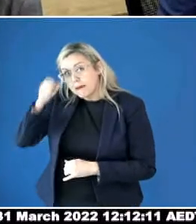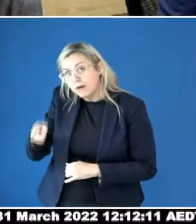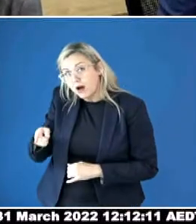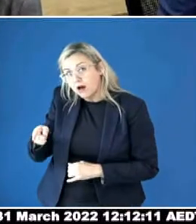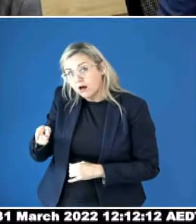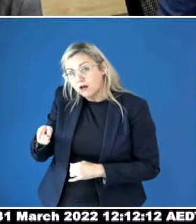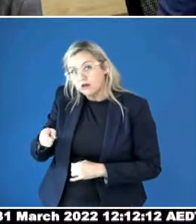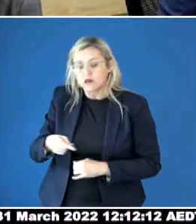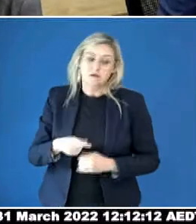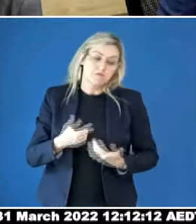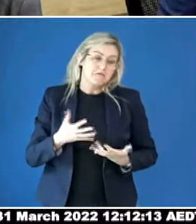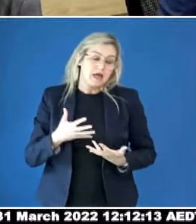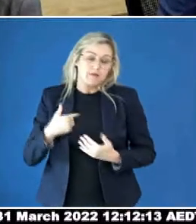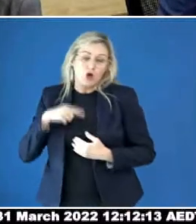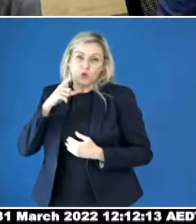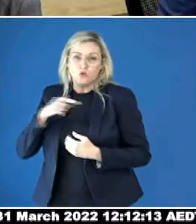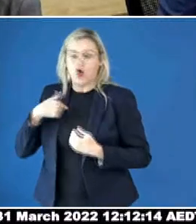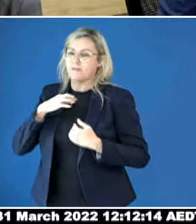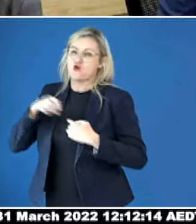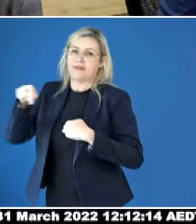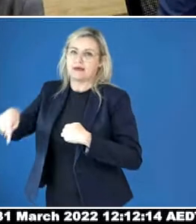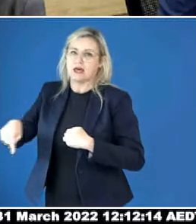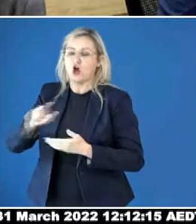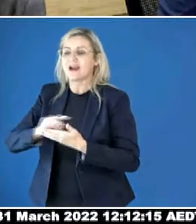It - I wasn't there at the time and it was what was reported to me later on.